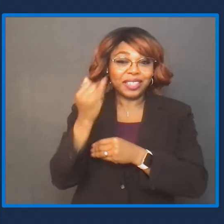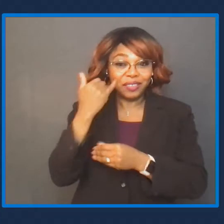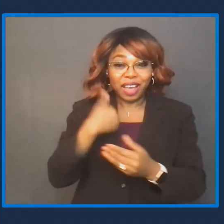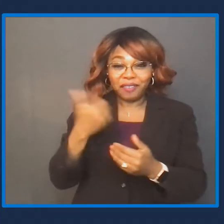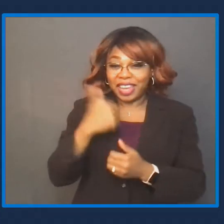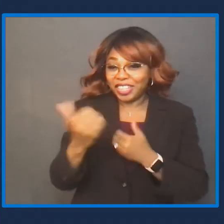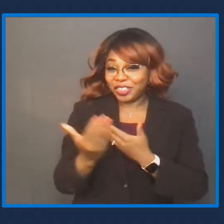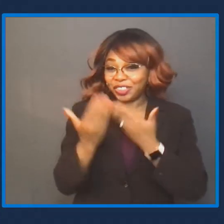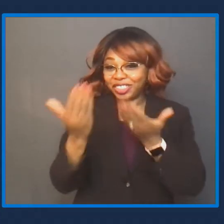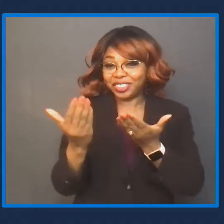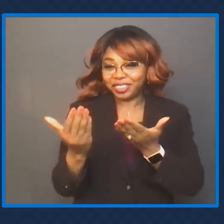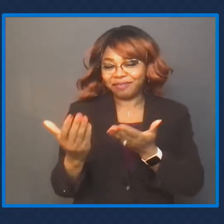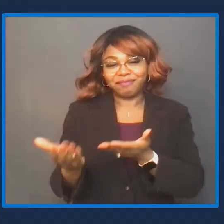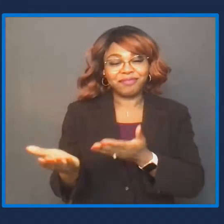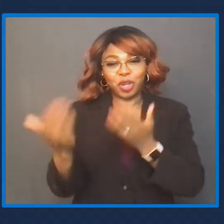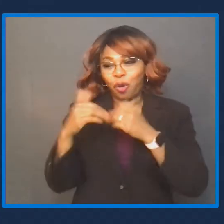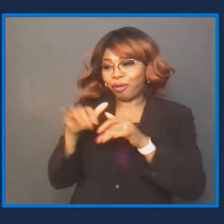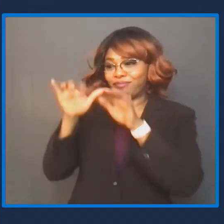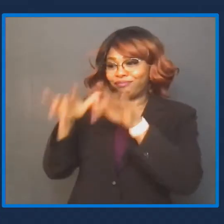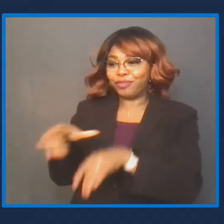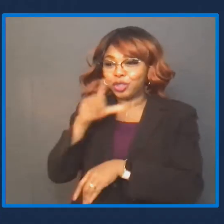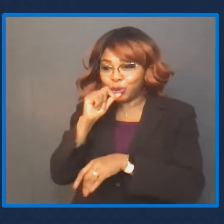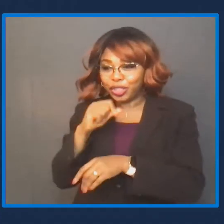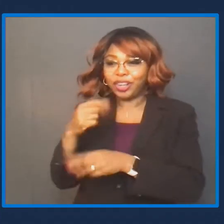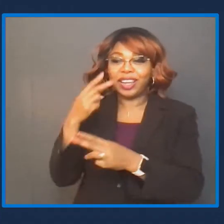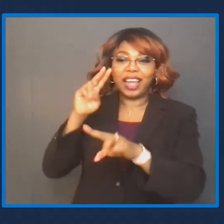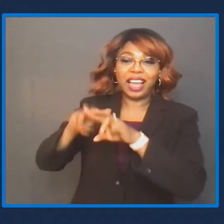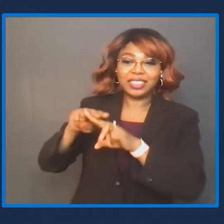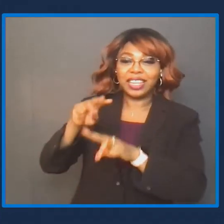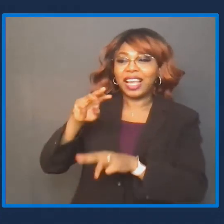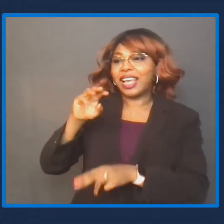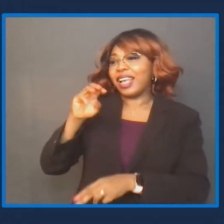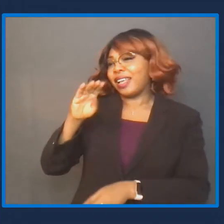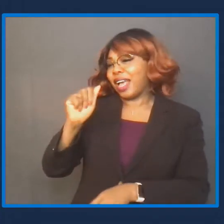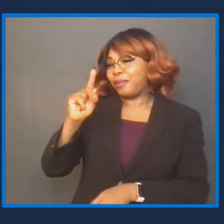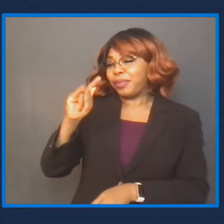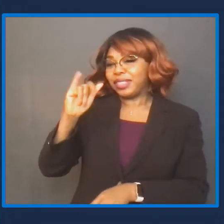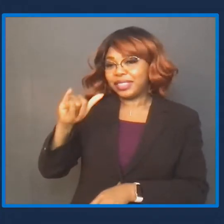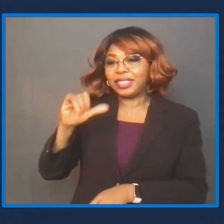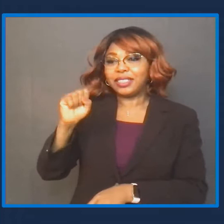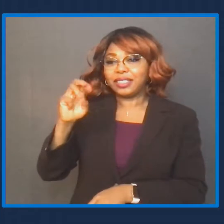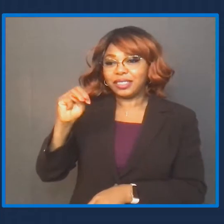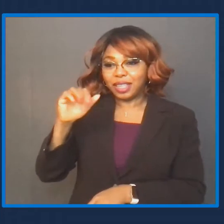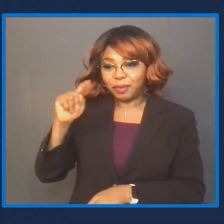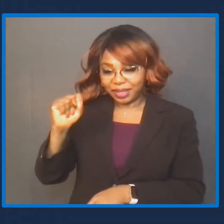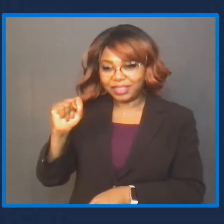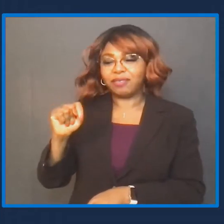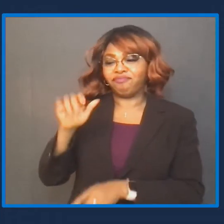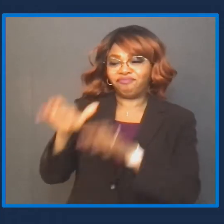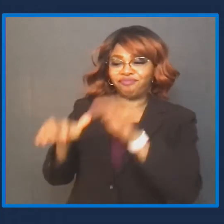head over to Twitter, #AbilitySummit, pop it in the chat. We've got a name this dream team.